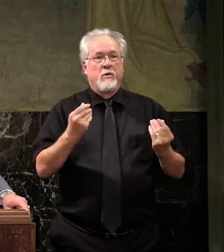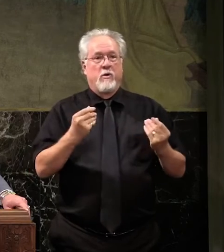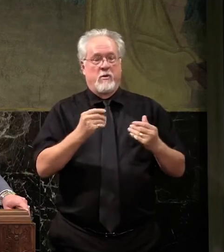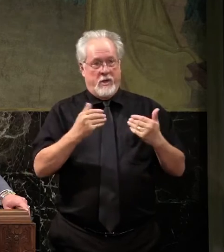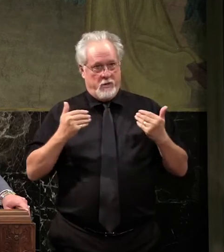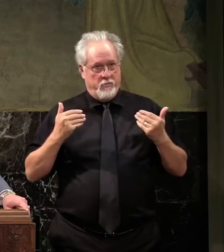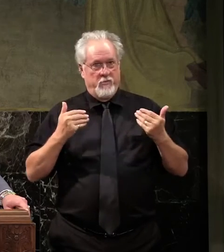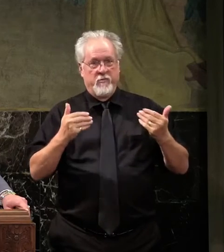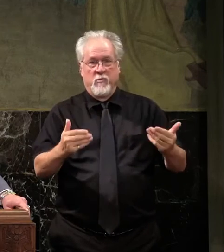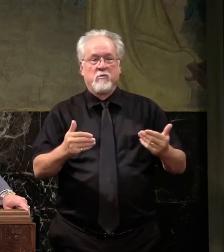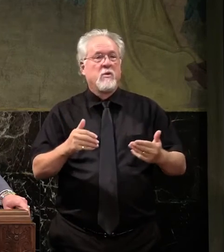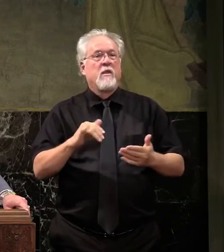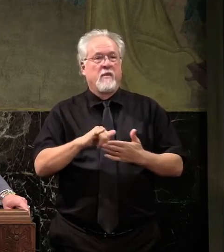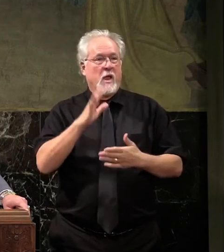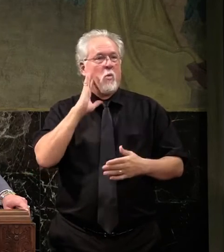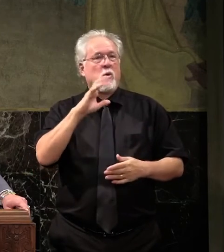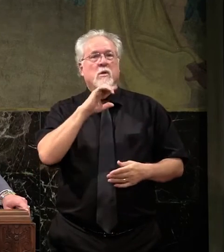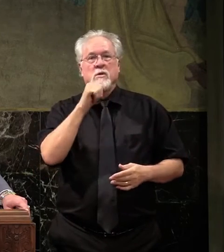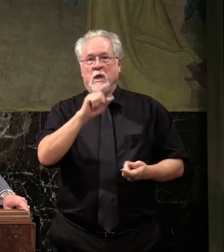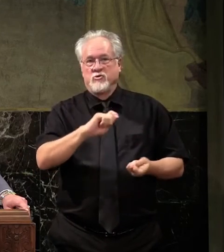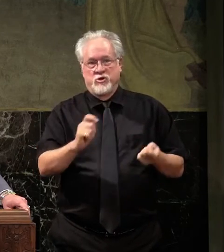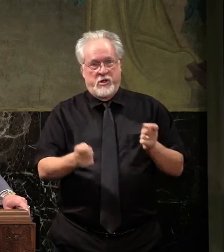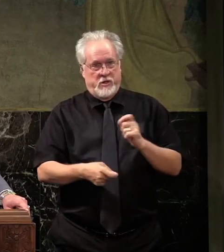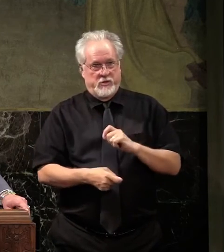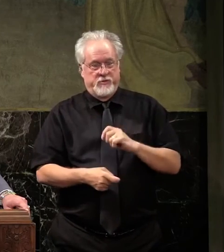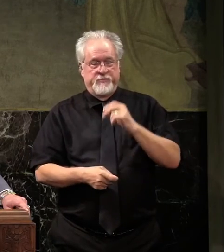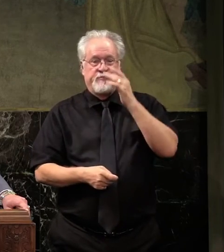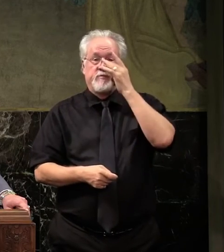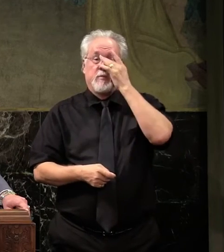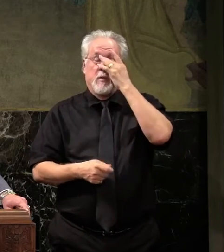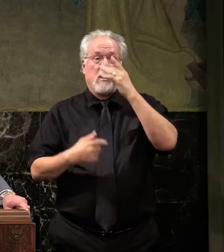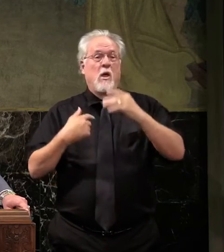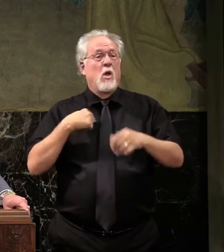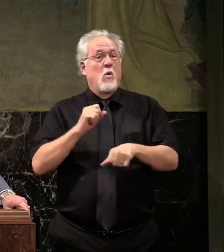that will not change our work was not easy